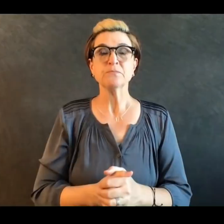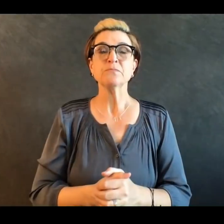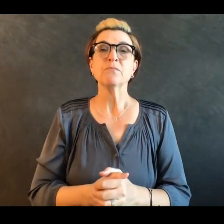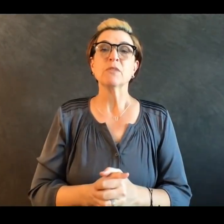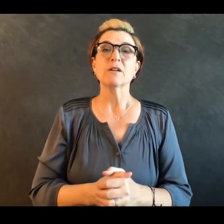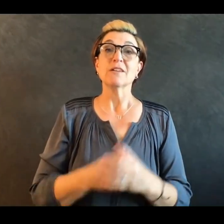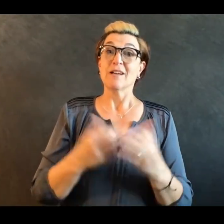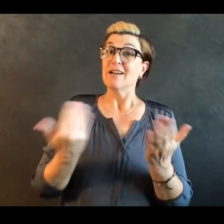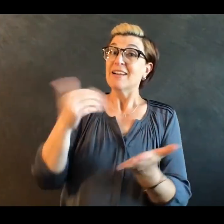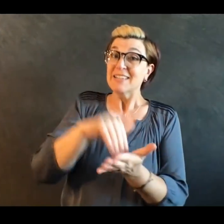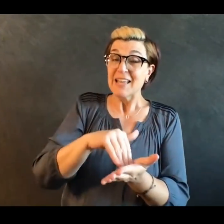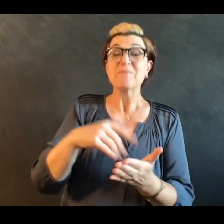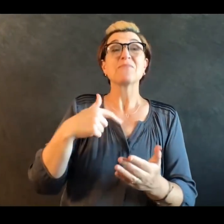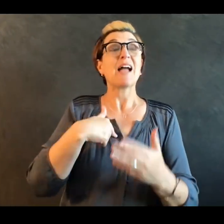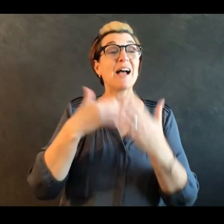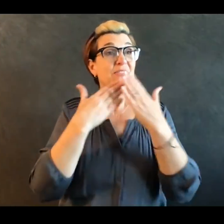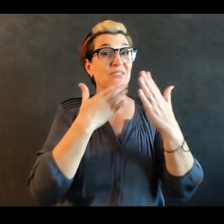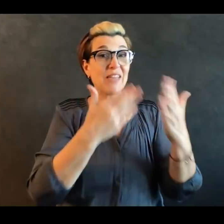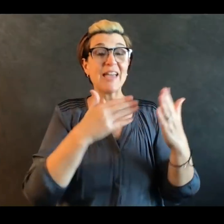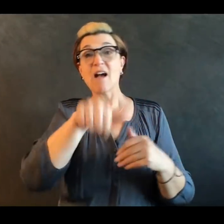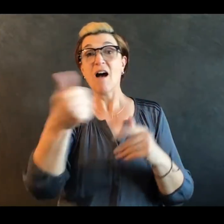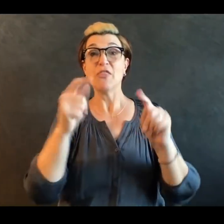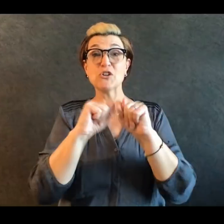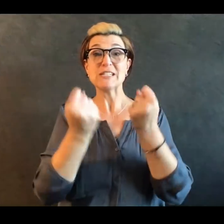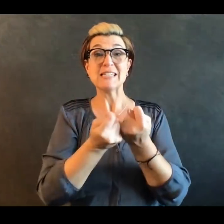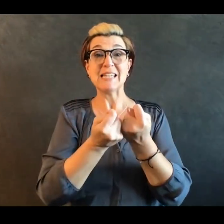the world who have been working tirelessly throughout the world to